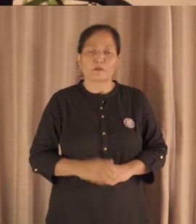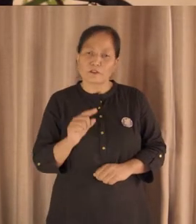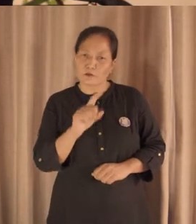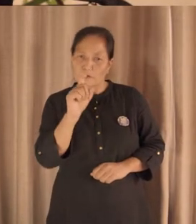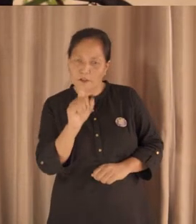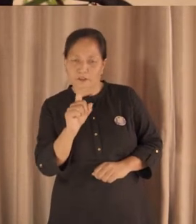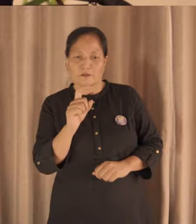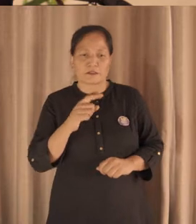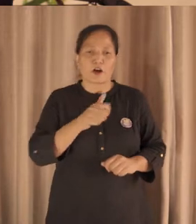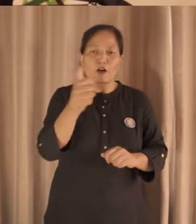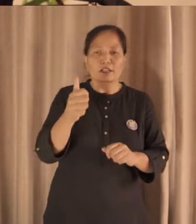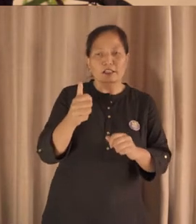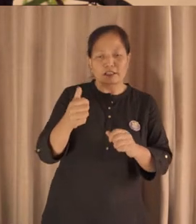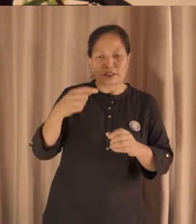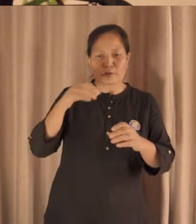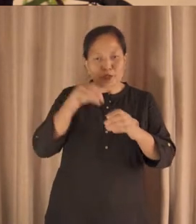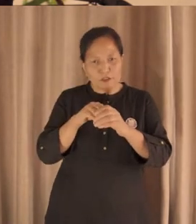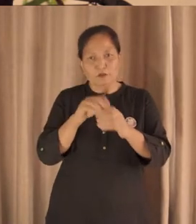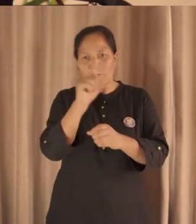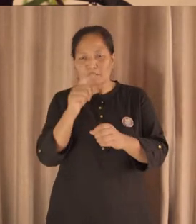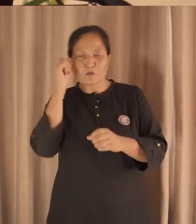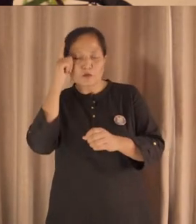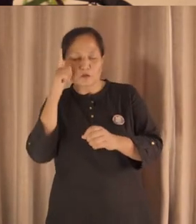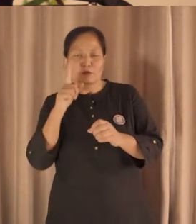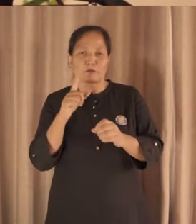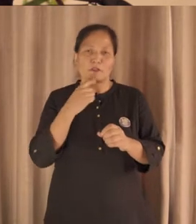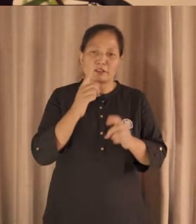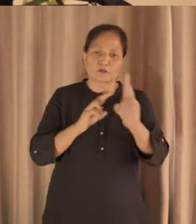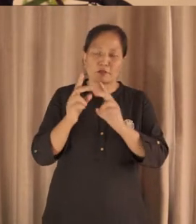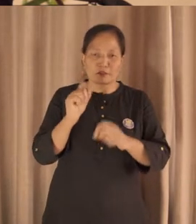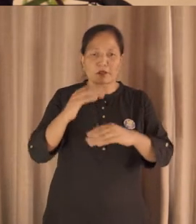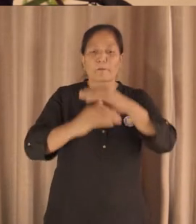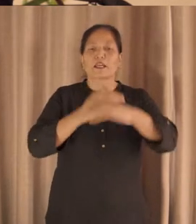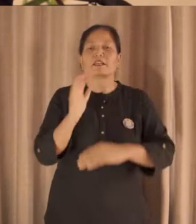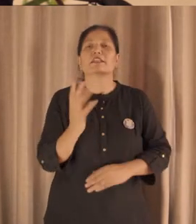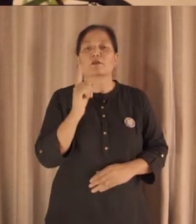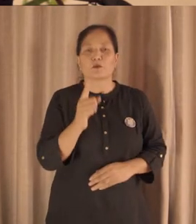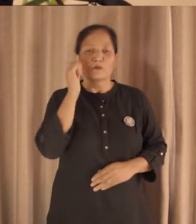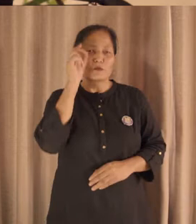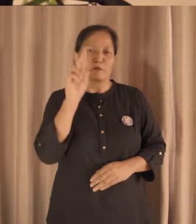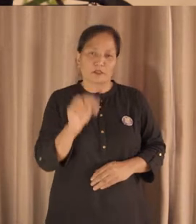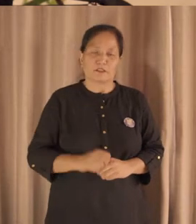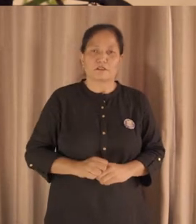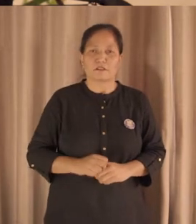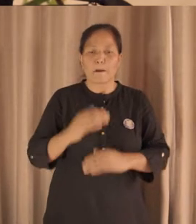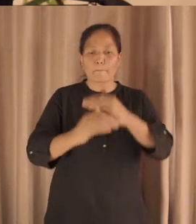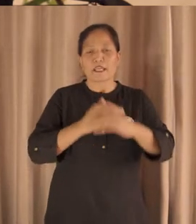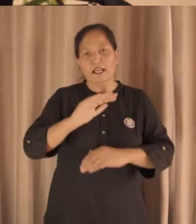for the youths. Our text books are so problematic that they teach us to speak in front of this